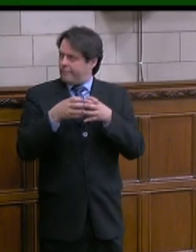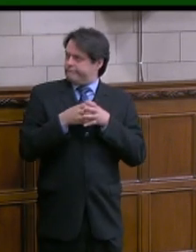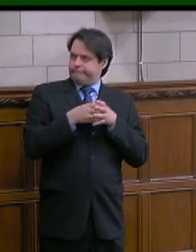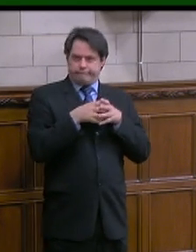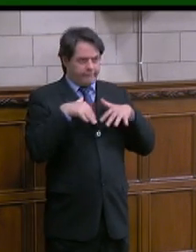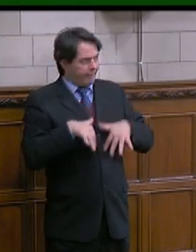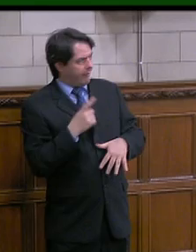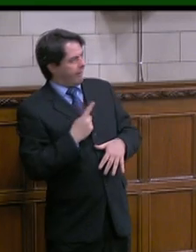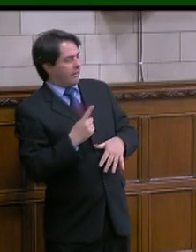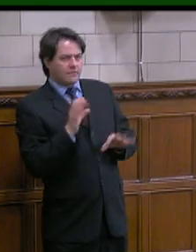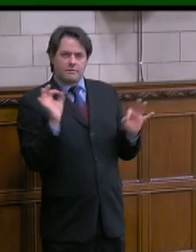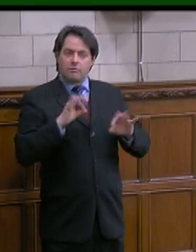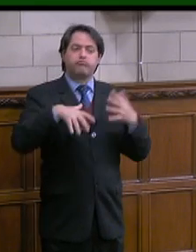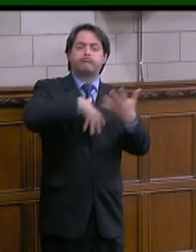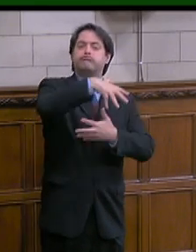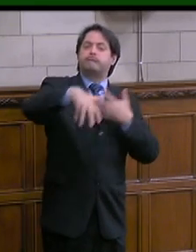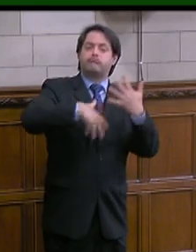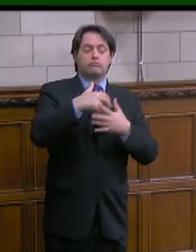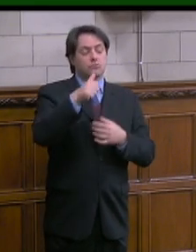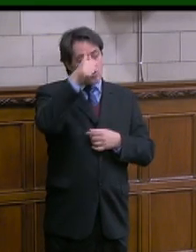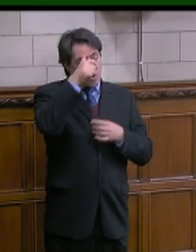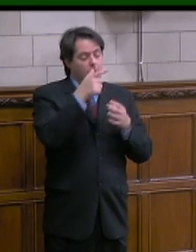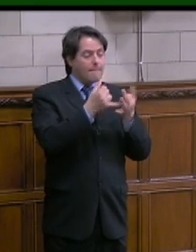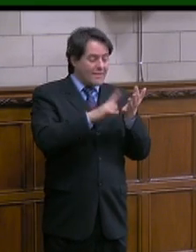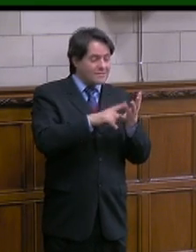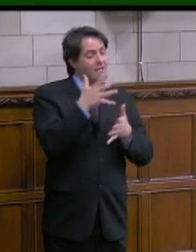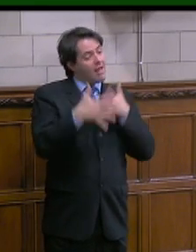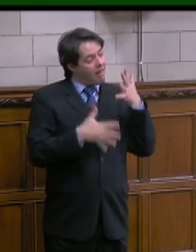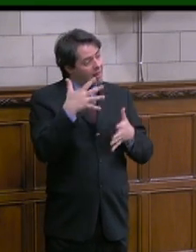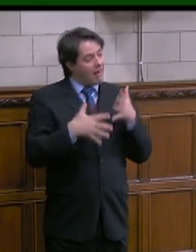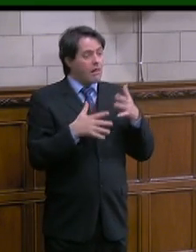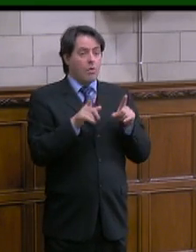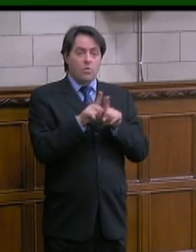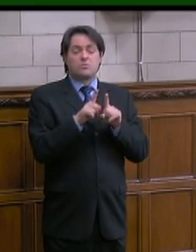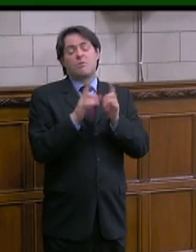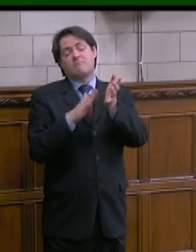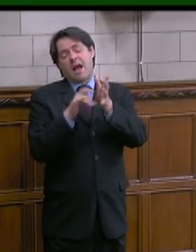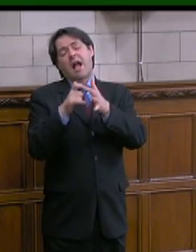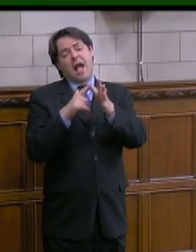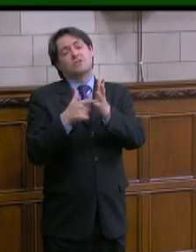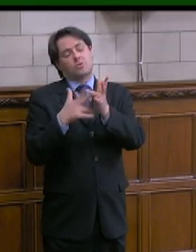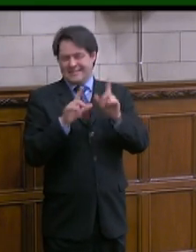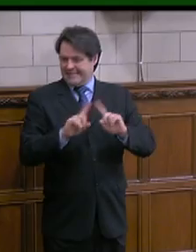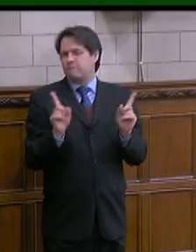There are links between British Sign Language and Makaton—although they are not the same